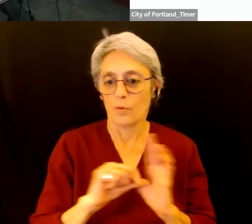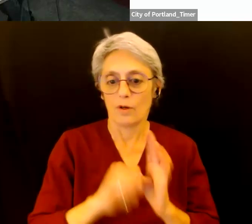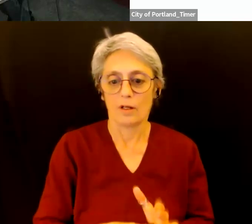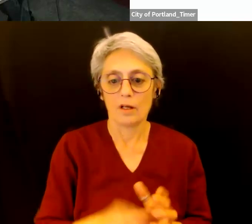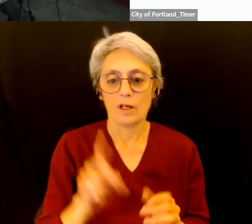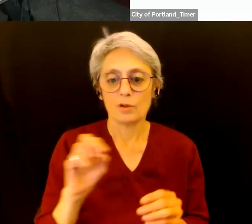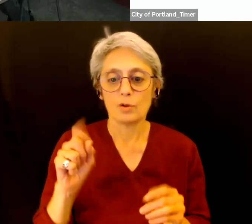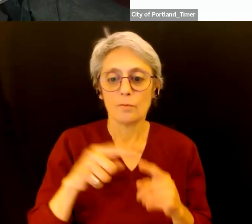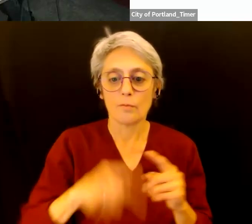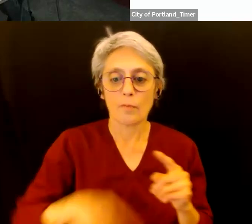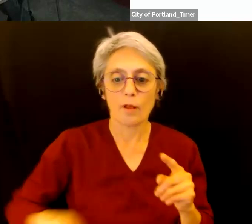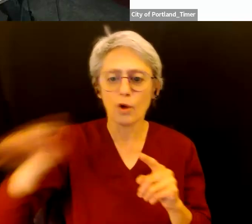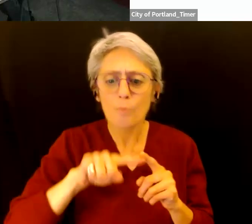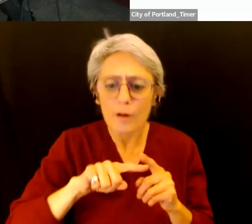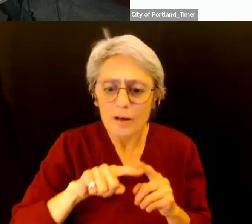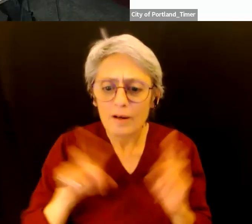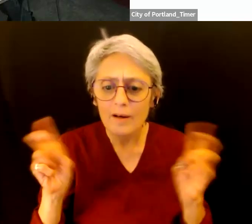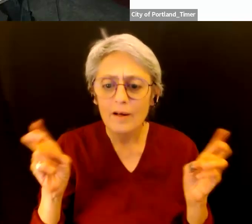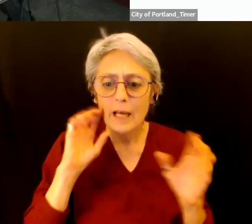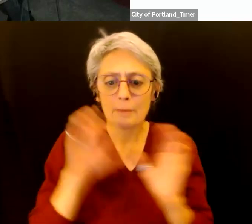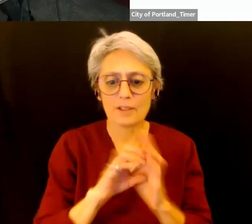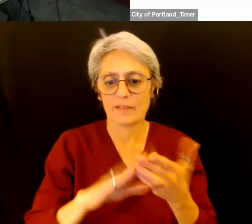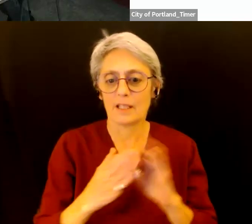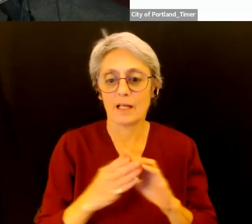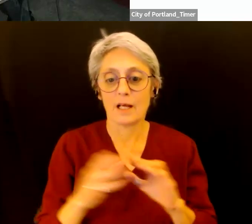Portlanders want a budget that addresses our most pressing issues head on.